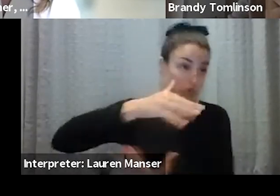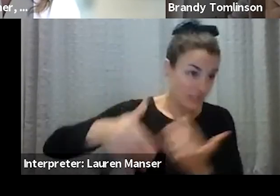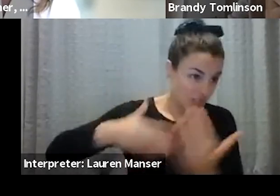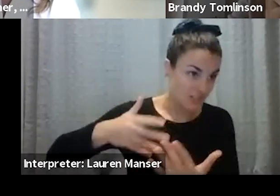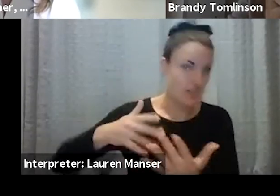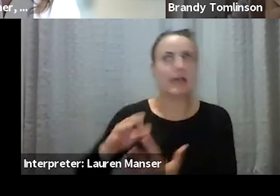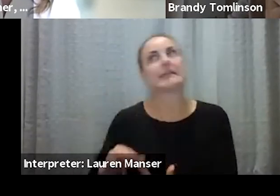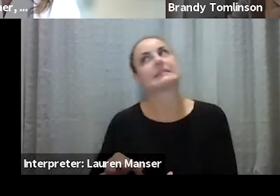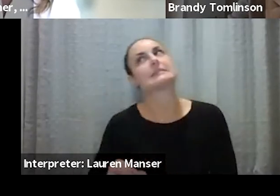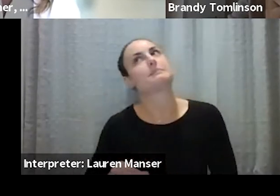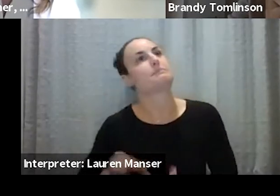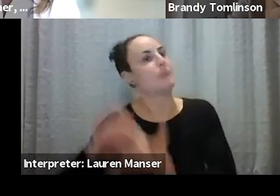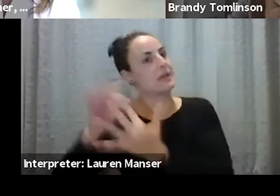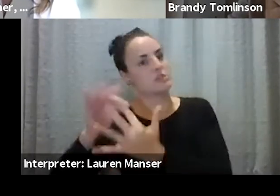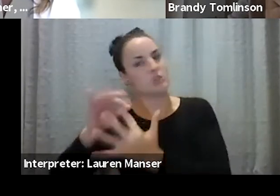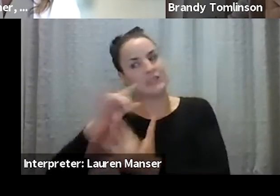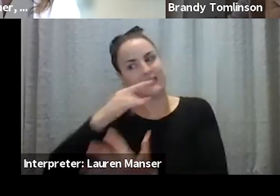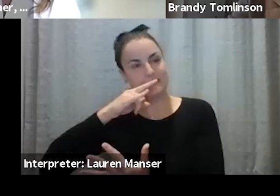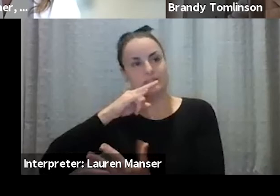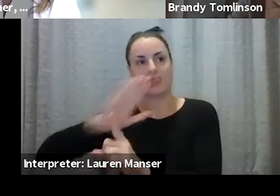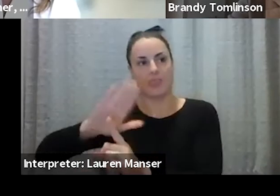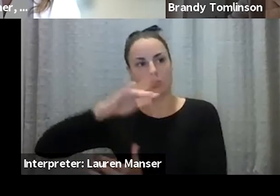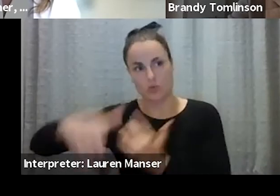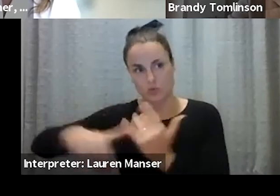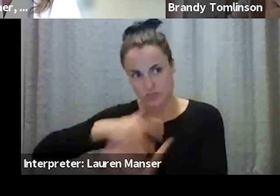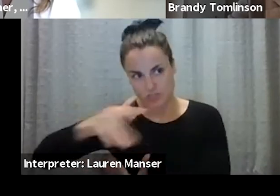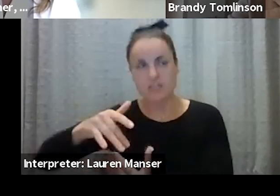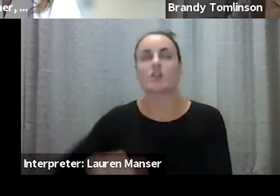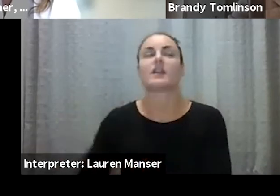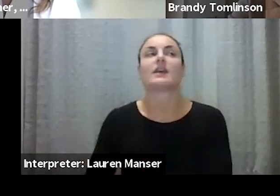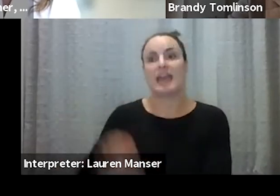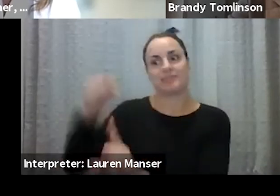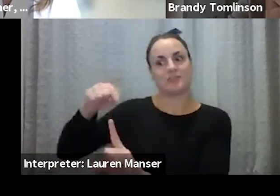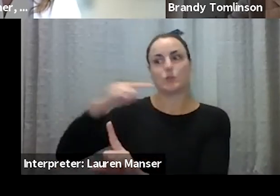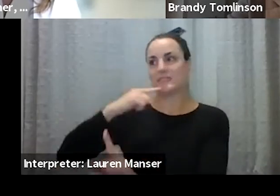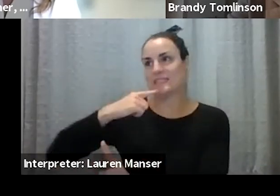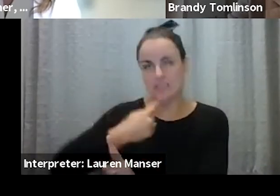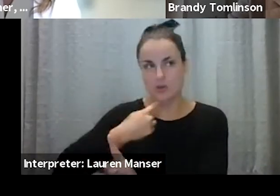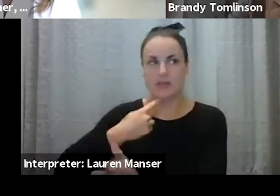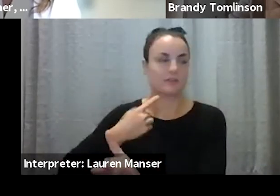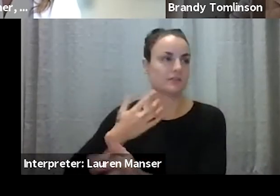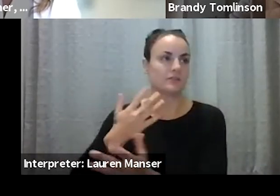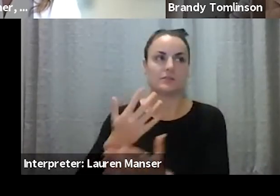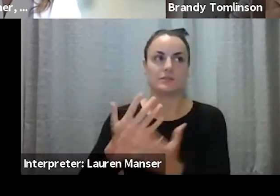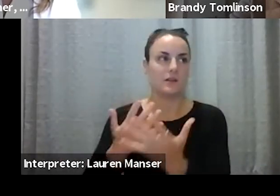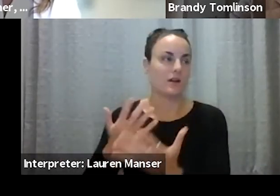and obviously, that was a huge component of why parents were really, really urging schools to reopen,